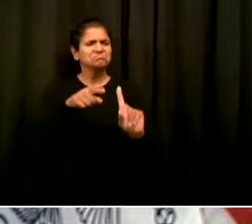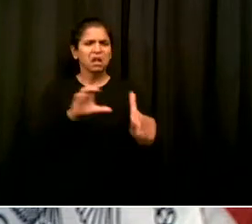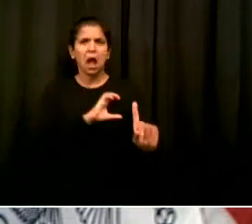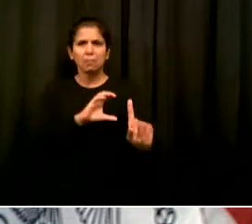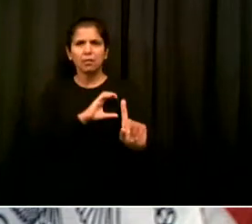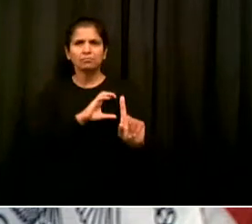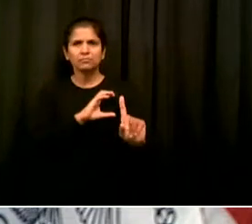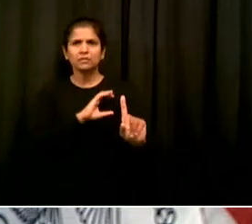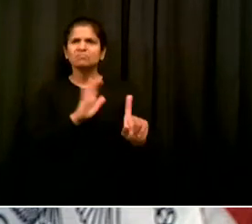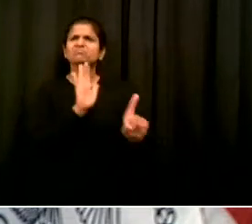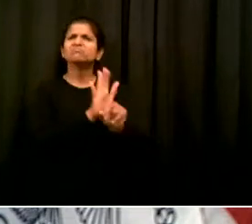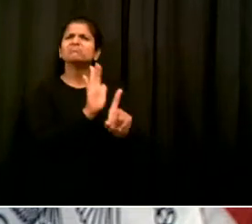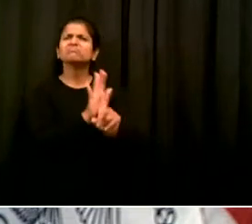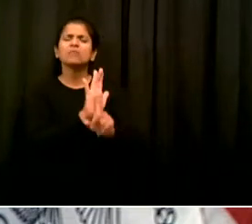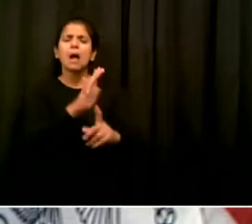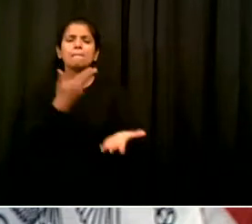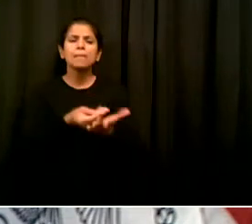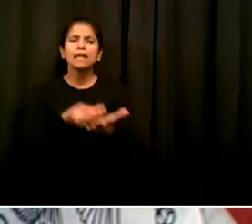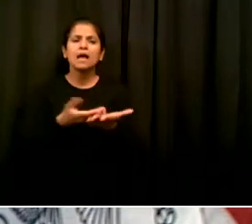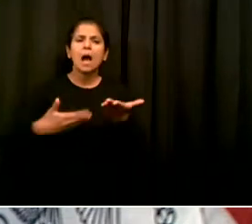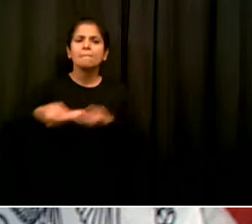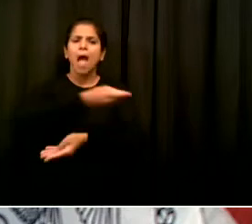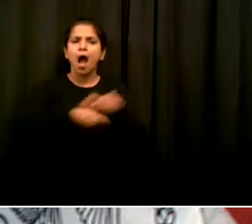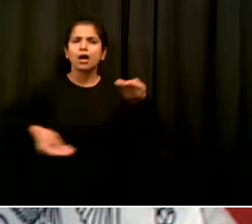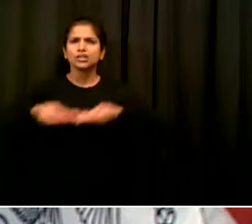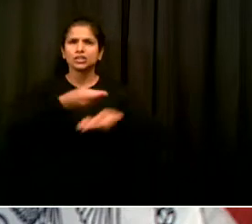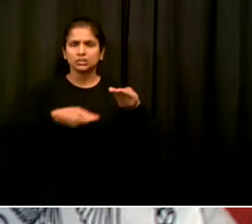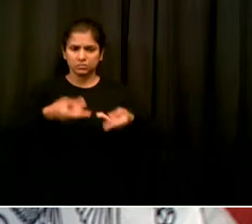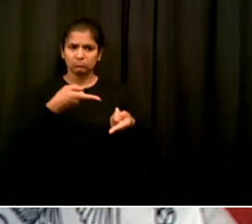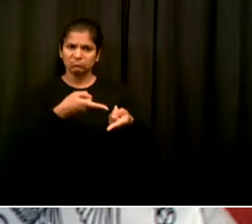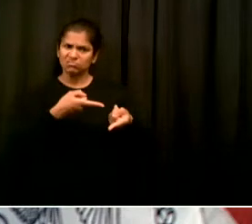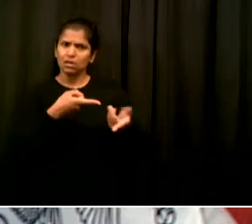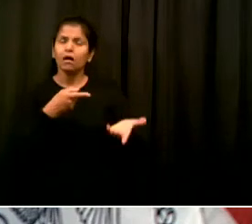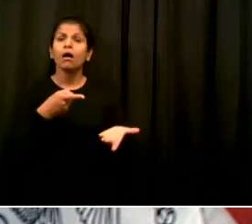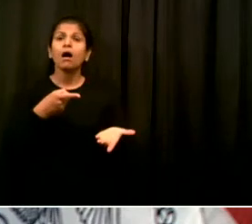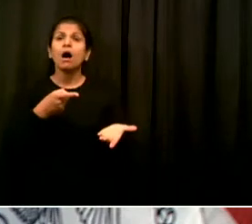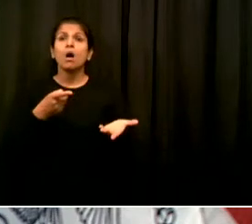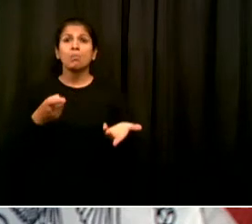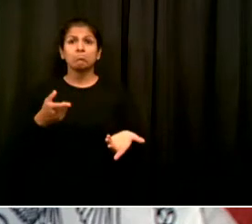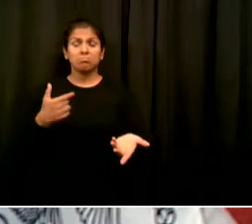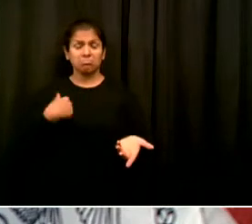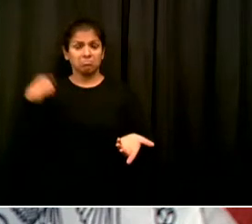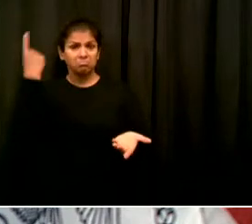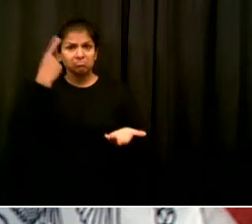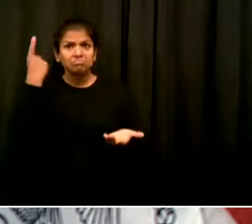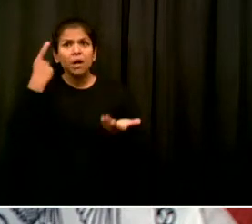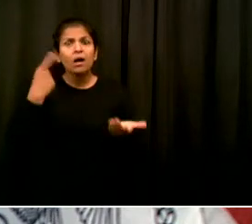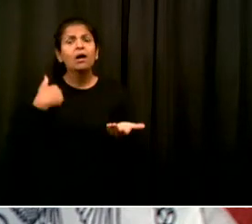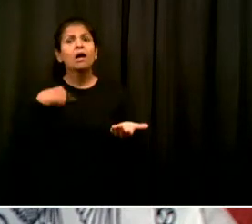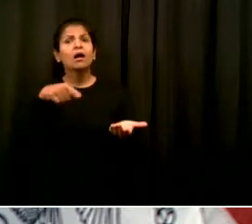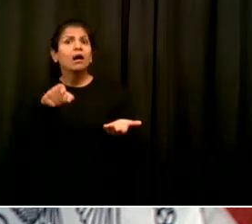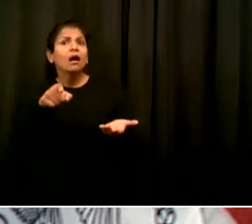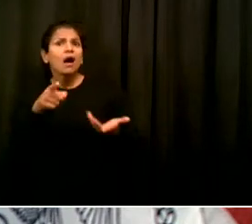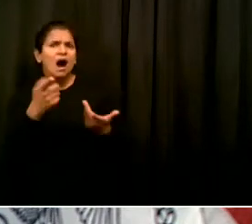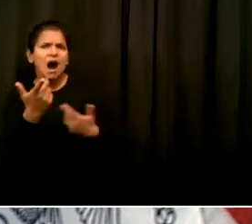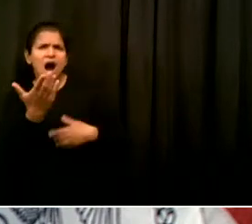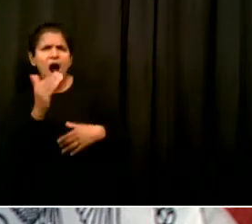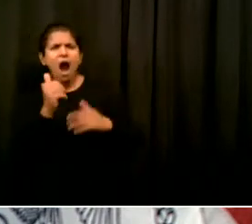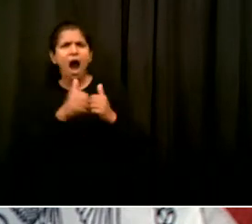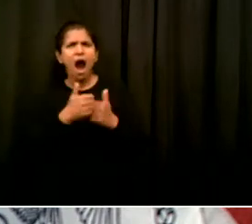HI, MR. MAYOR. FIRST QUESTION IS ABOUT THE POLICECE ANND THEHE BUDGET. I WAS CURIOUS WHY, FROM A